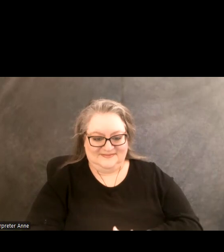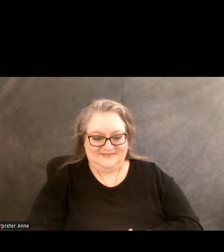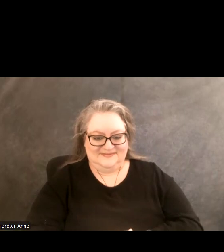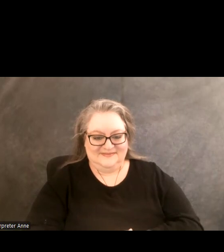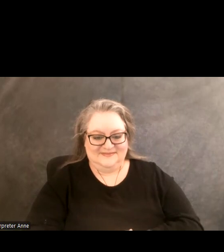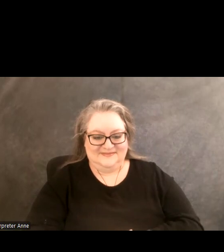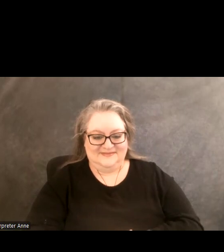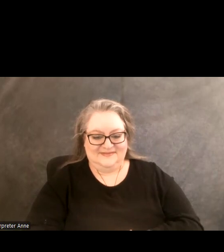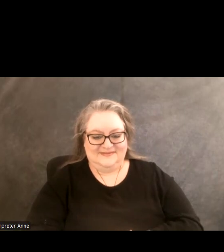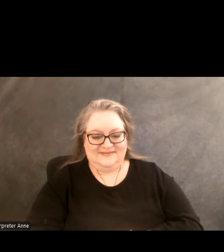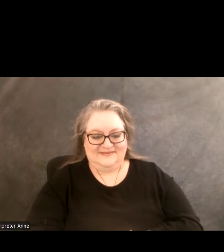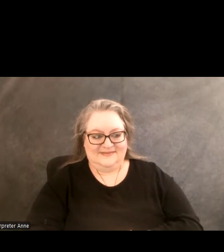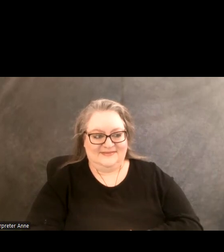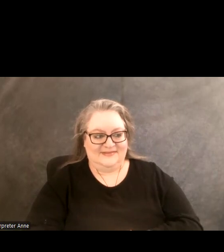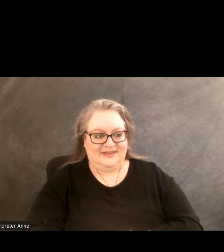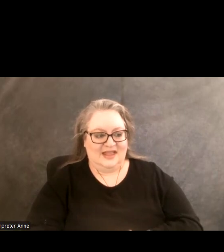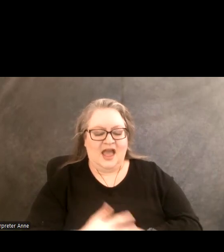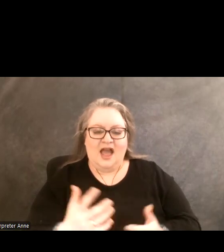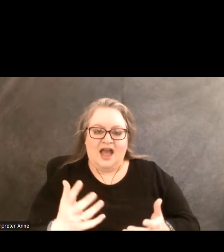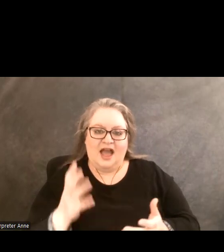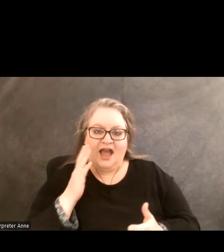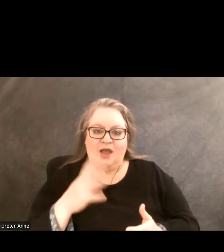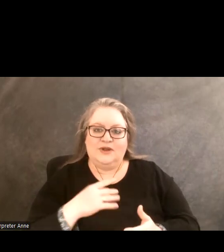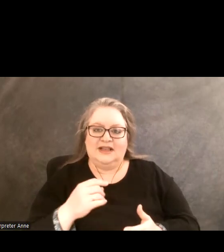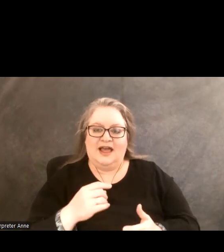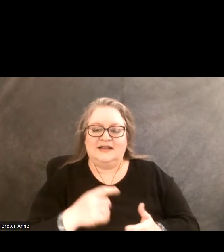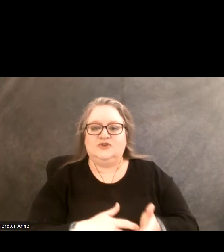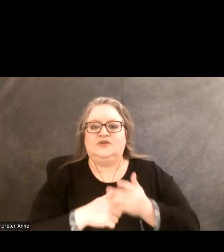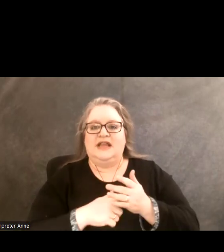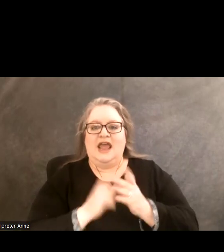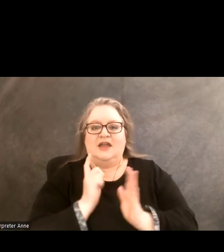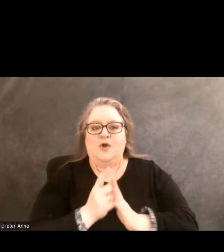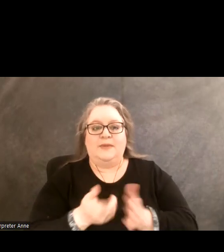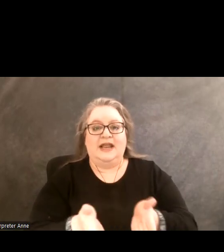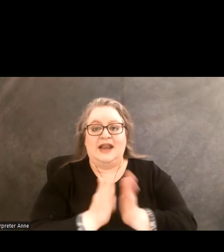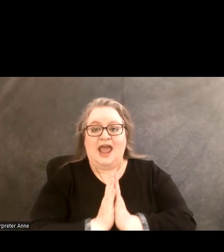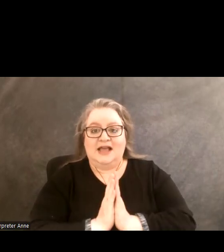I would like to take a moment and ask if there is anyone in